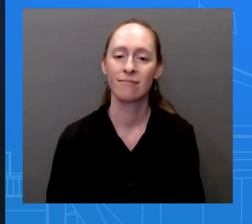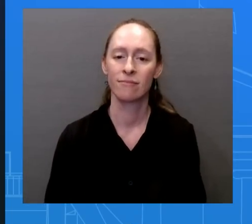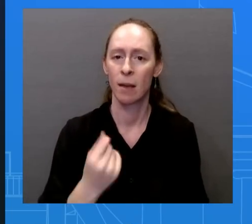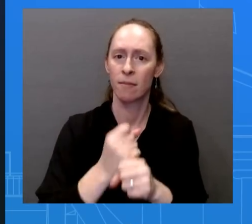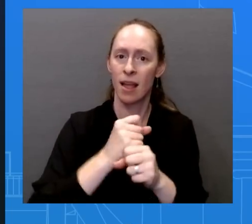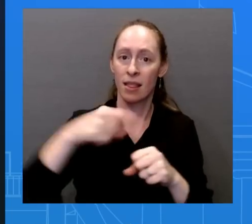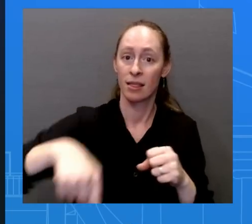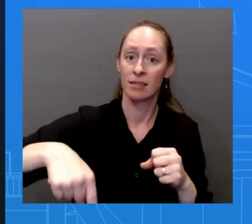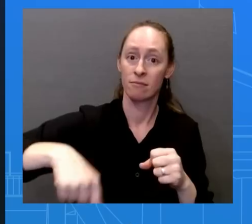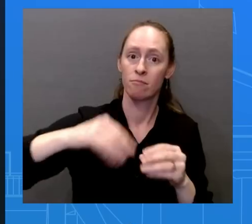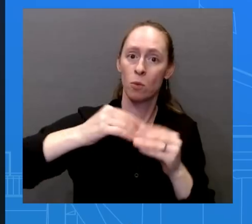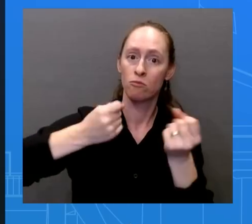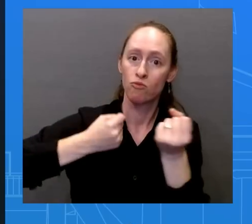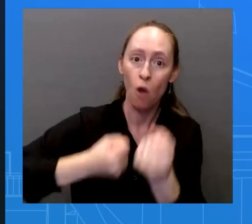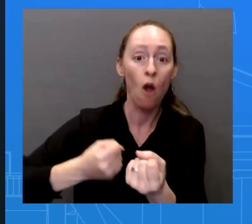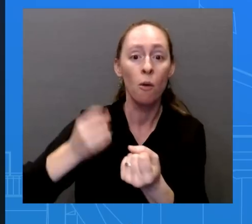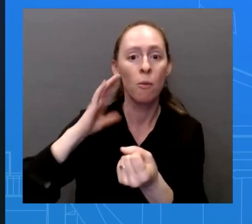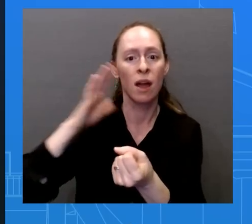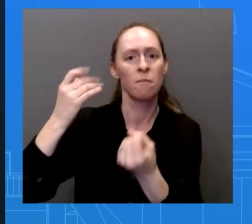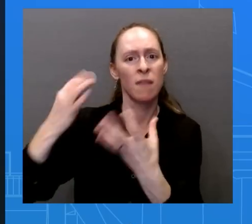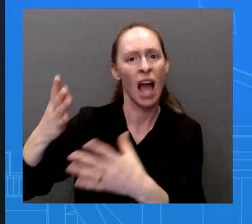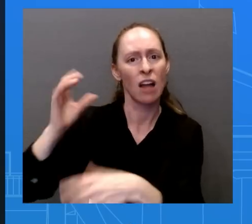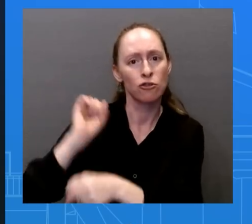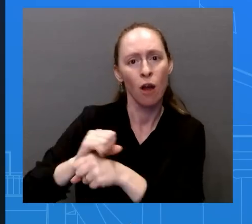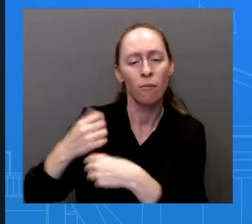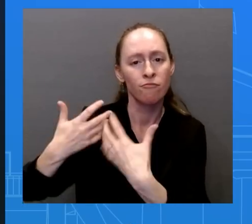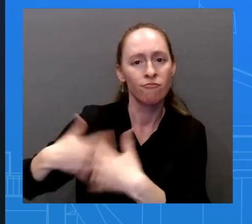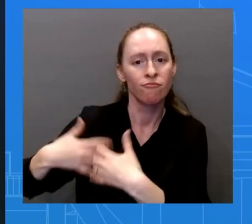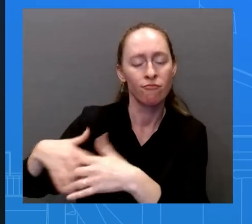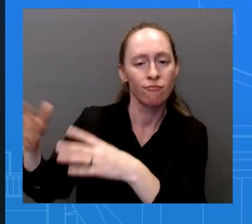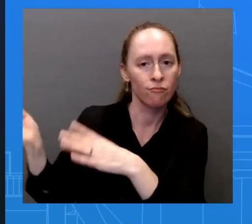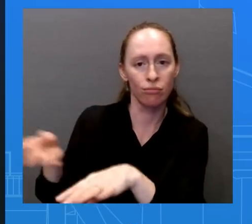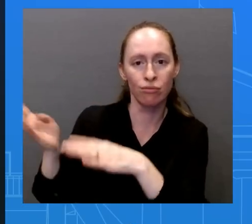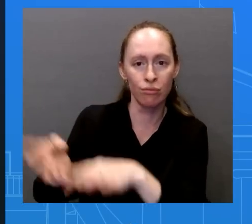and giving the opportunity to those businesses to come back